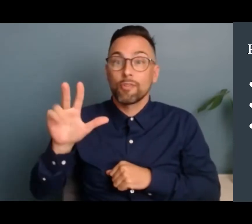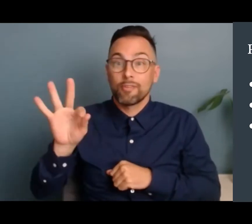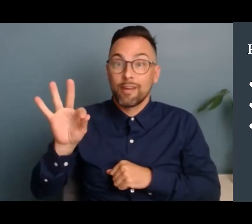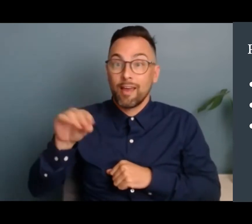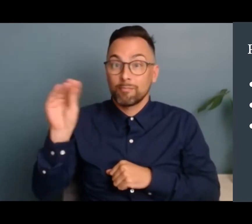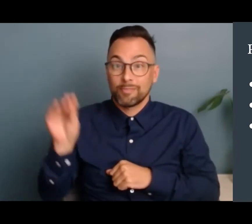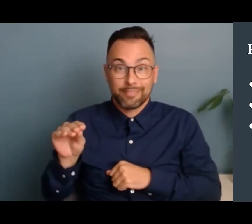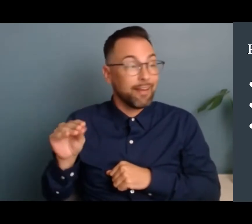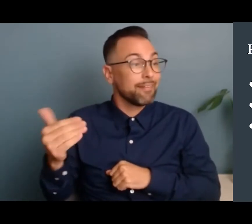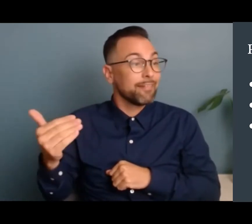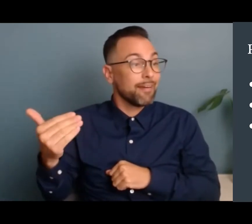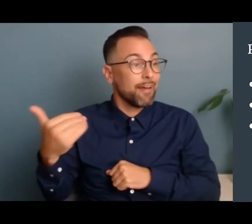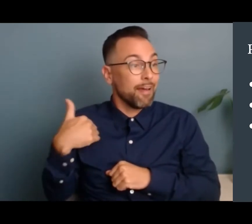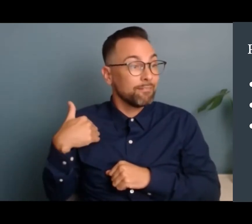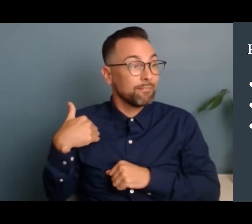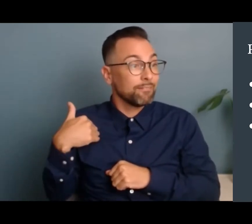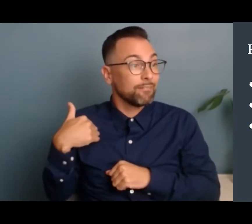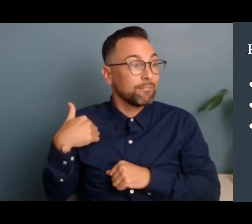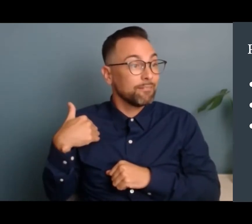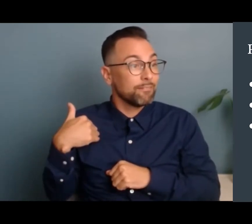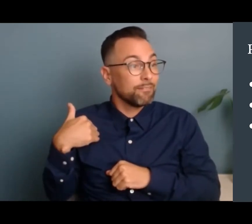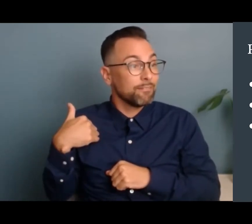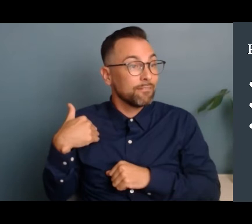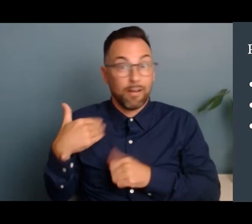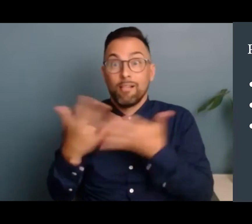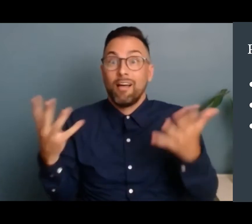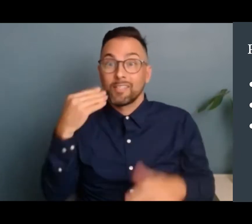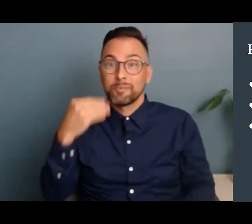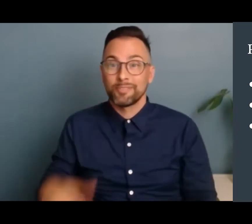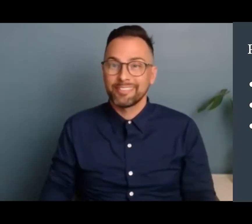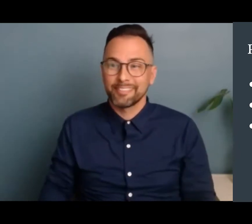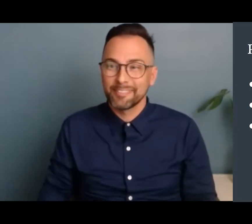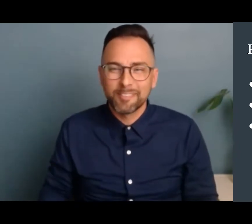and we have 39% responding that they have extensive experience.